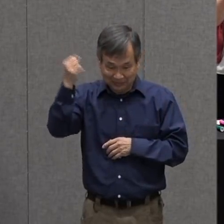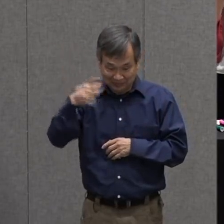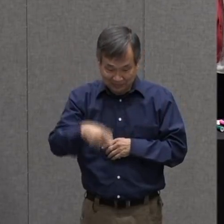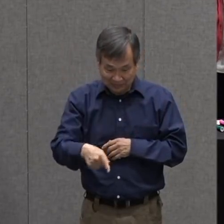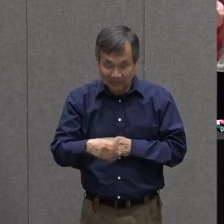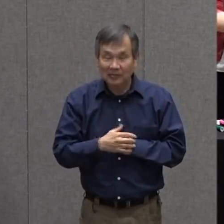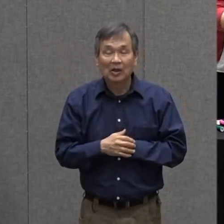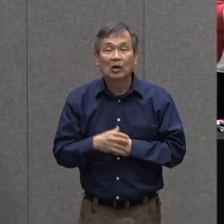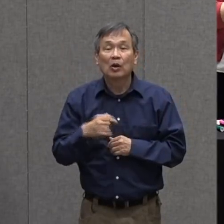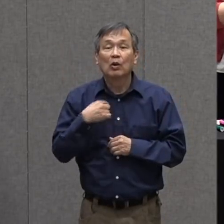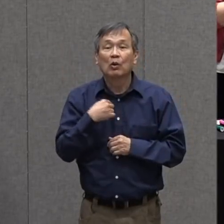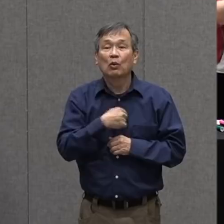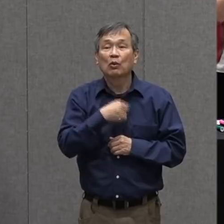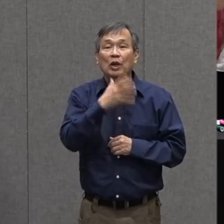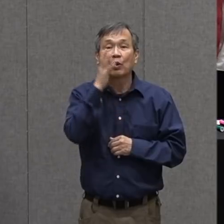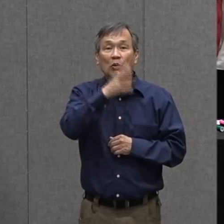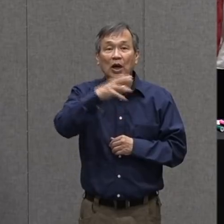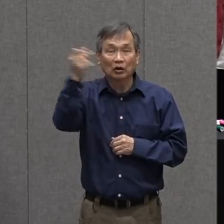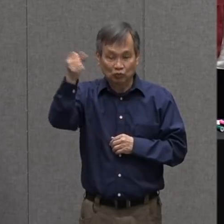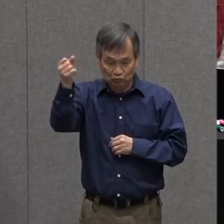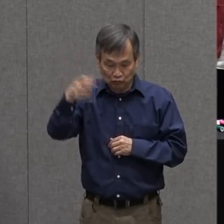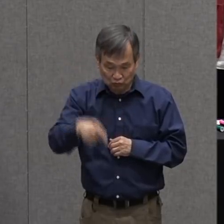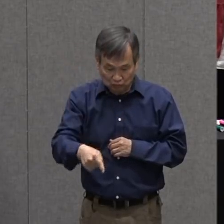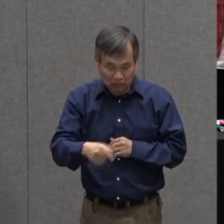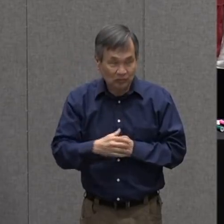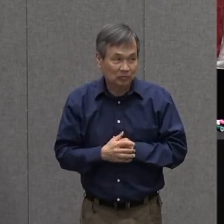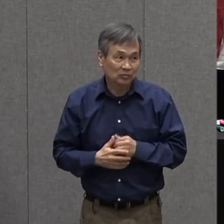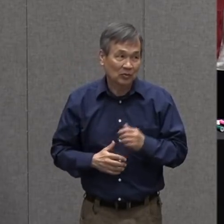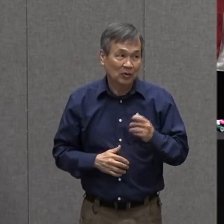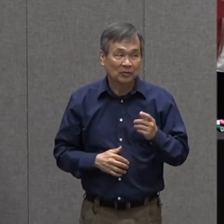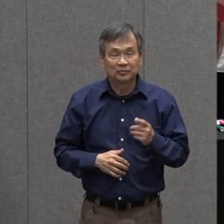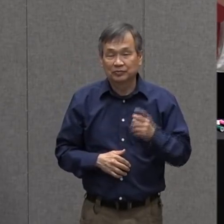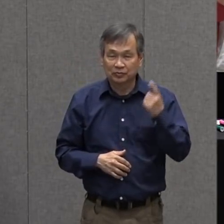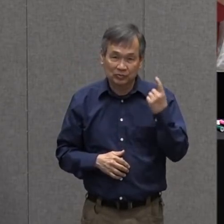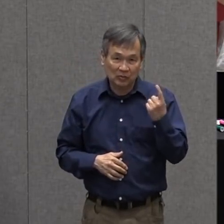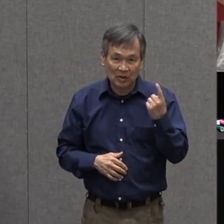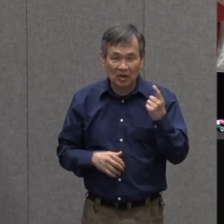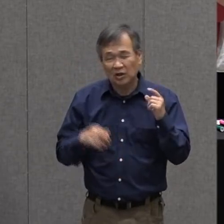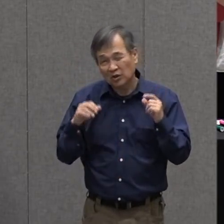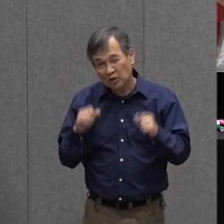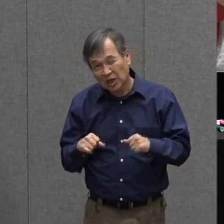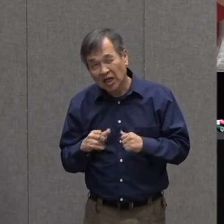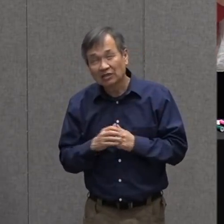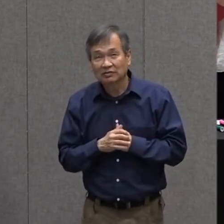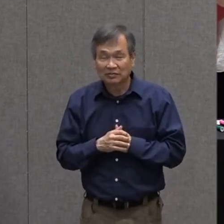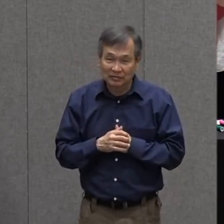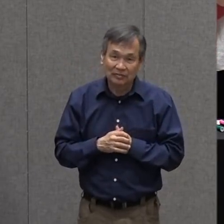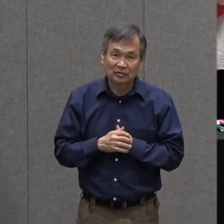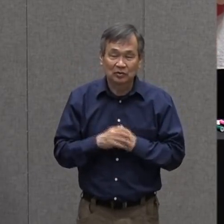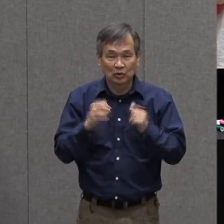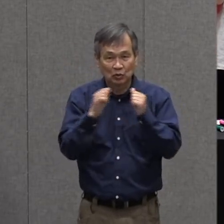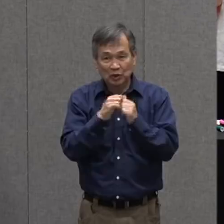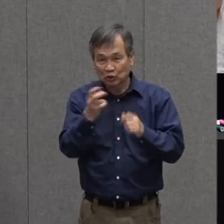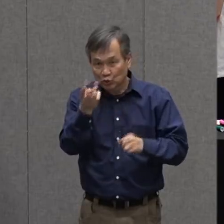And so we're rolling the die. In this case, we have one, there is also a variation you could do two dice.